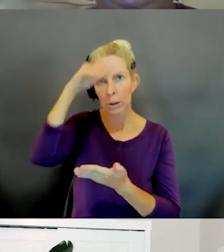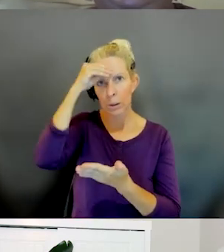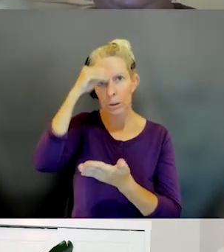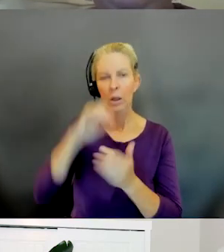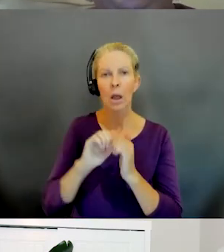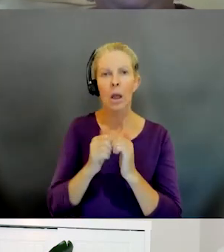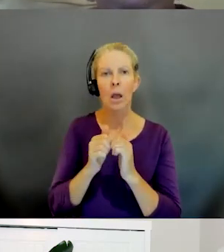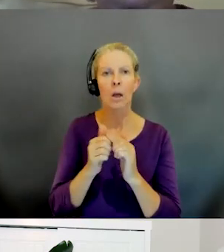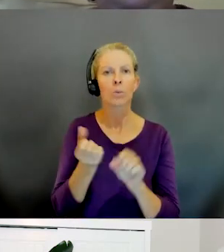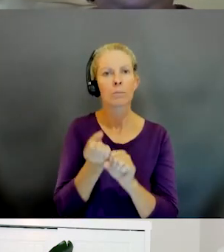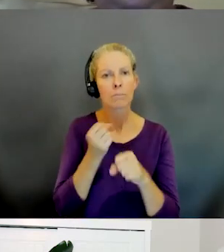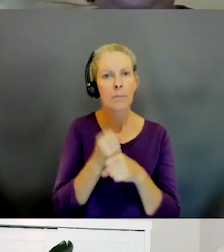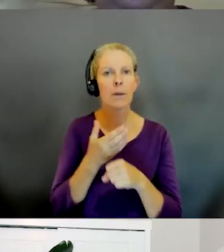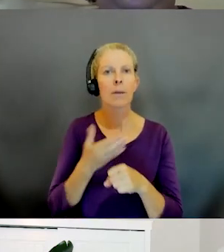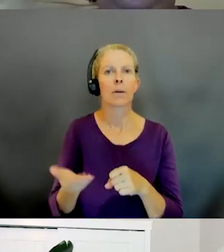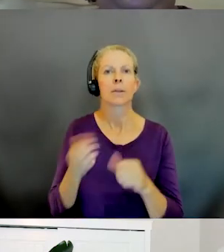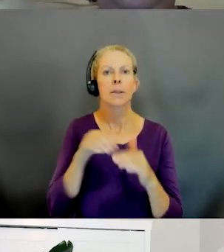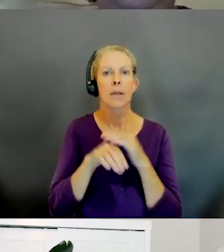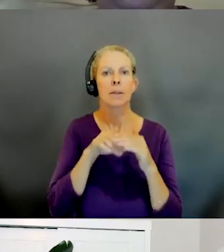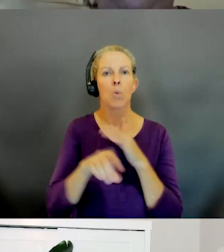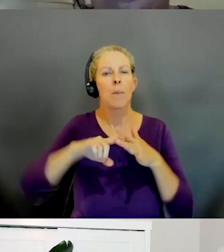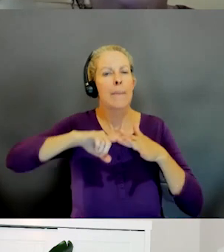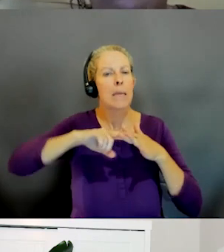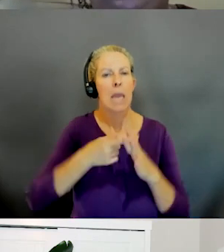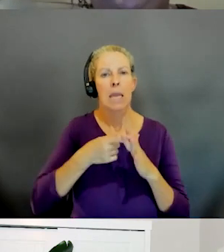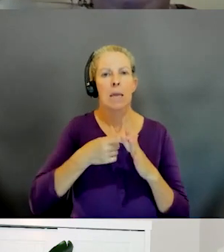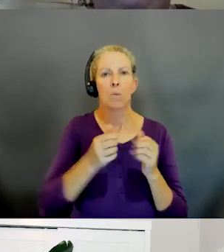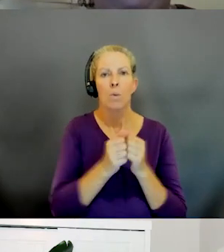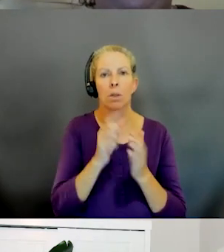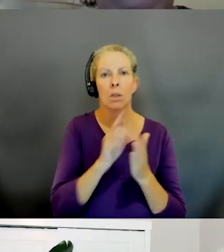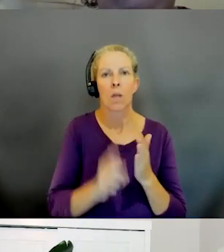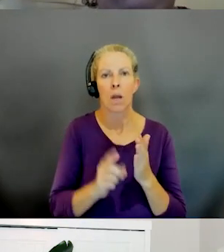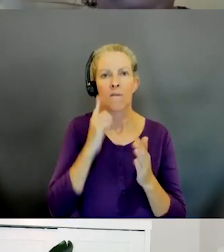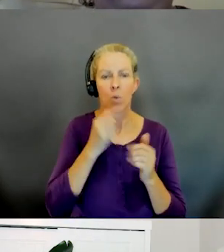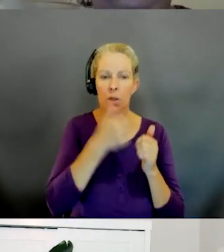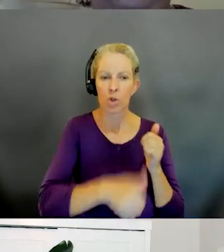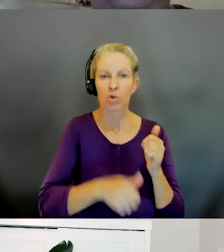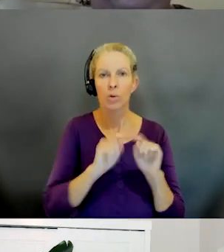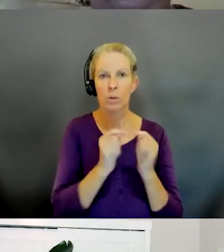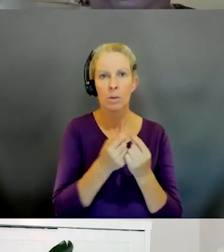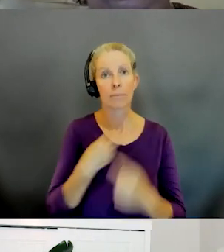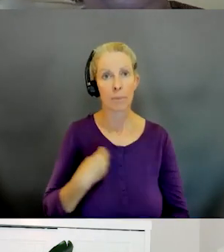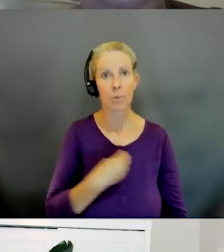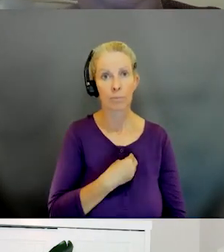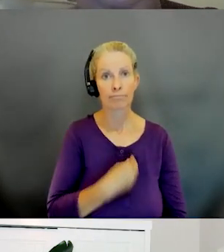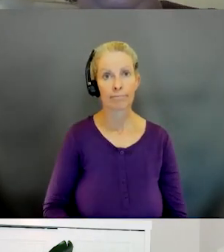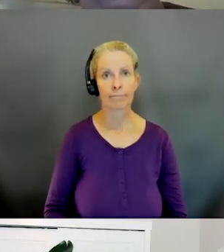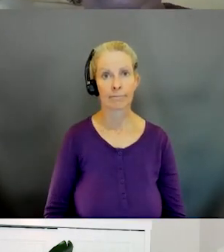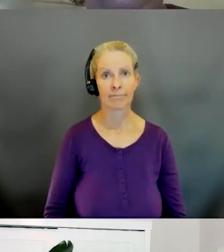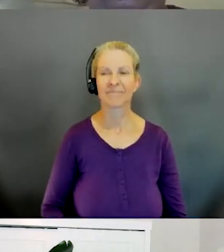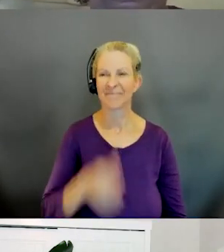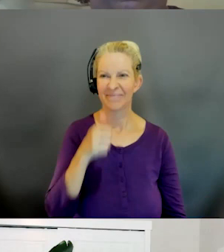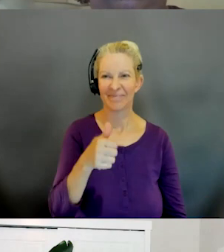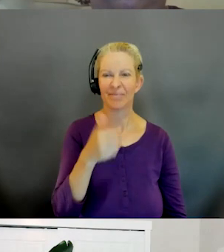excessively. For every team member. >> Mark: Excellent. Thank you for that